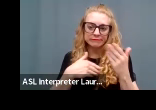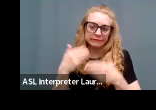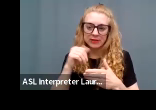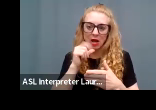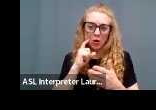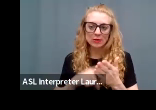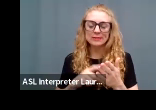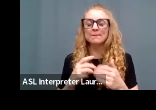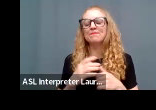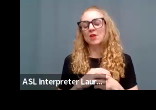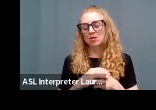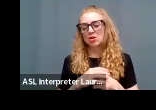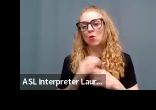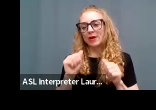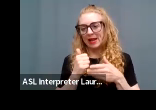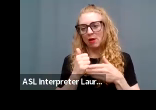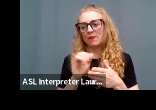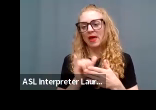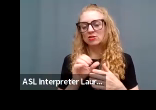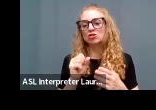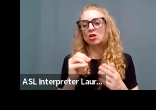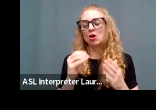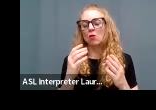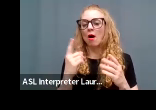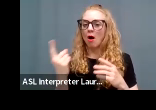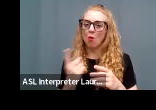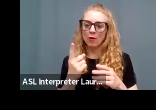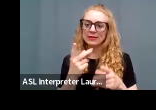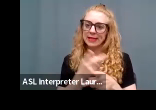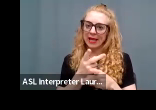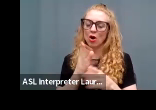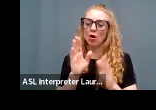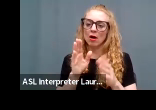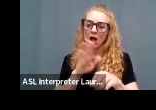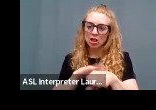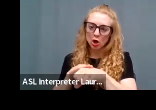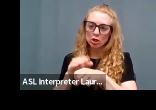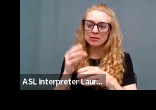and then obviously you know constantly making sure that alerts notifications and installations are